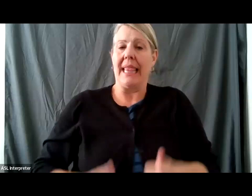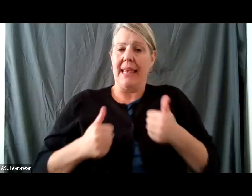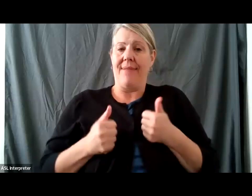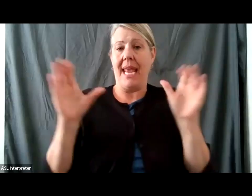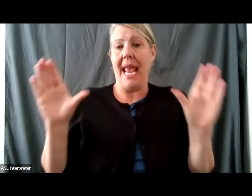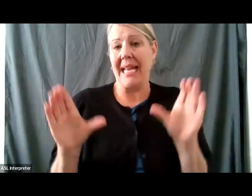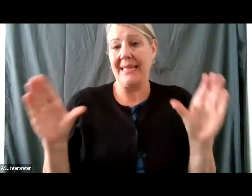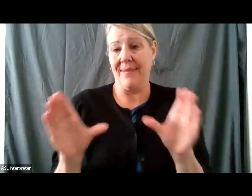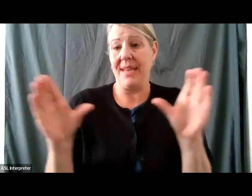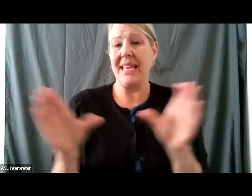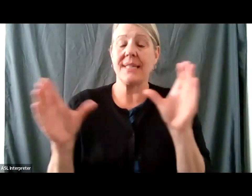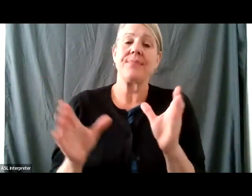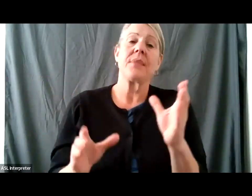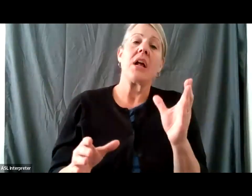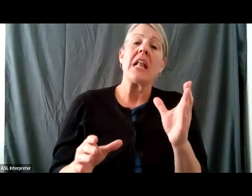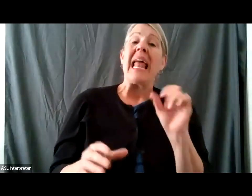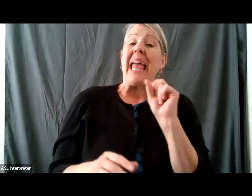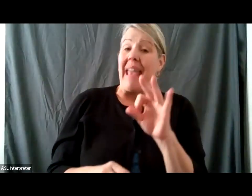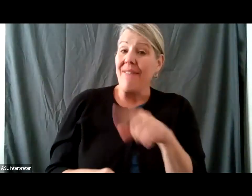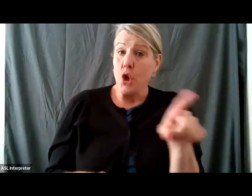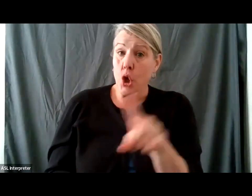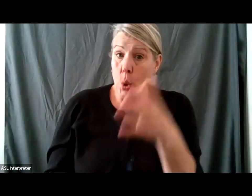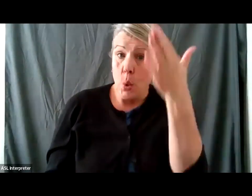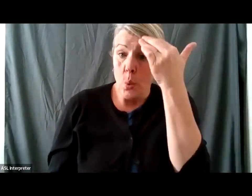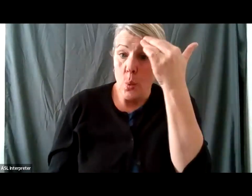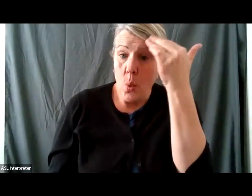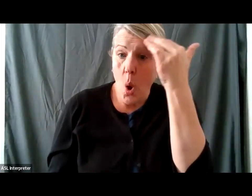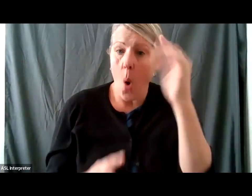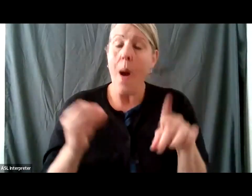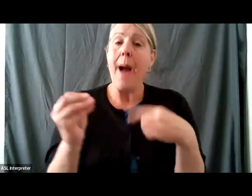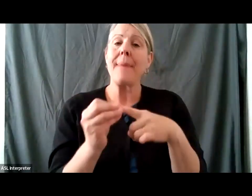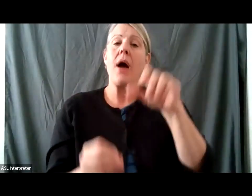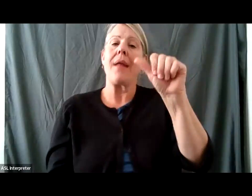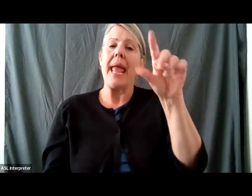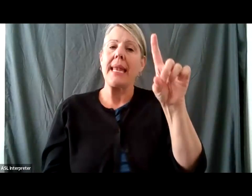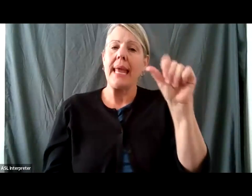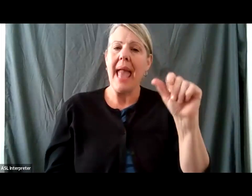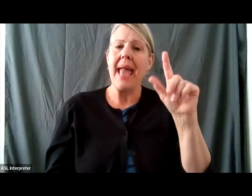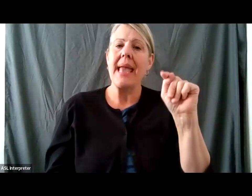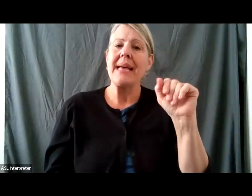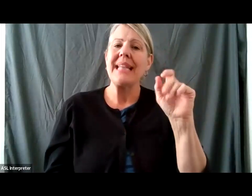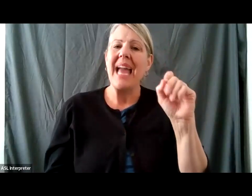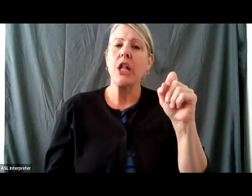So for those who are familiar with the ADA Title II Olmstead guidance from the Department